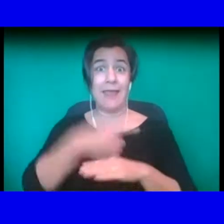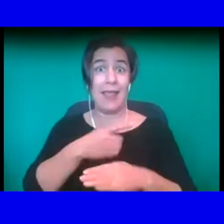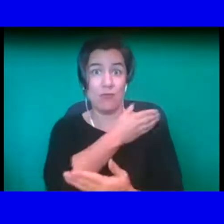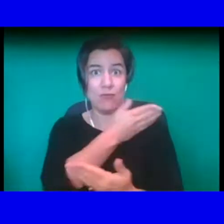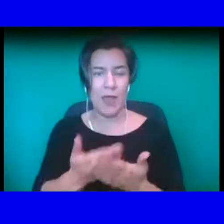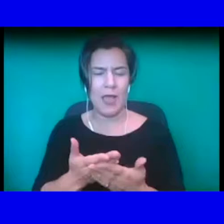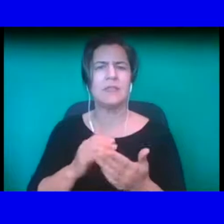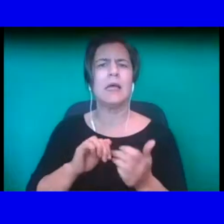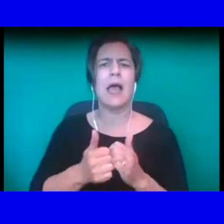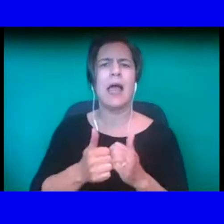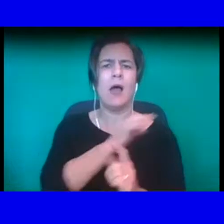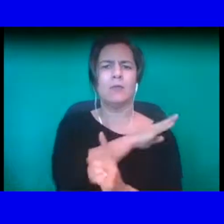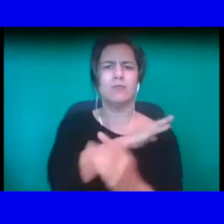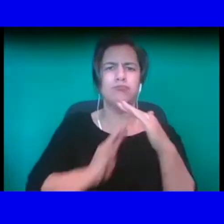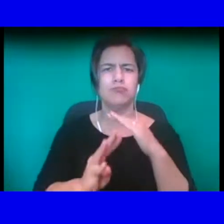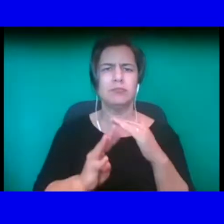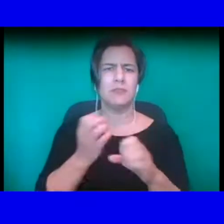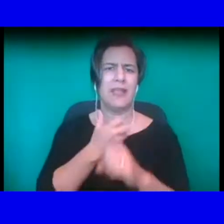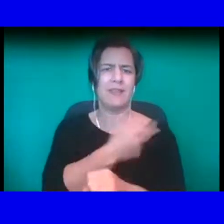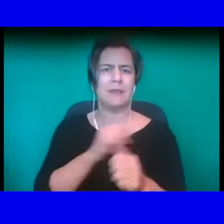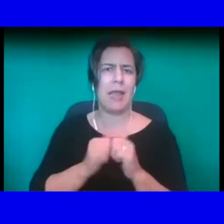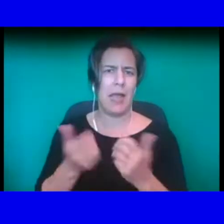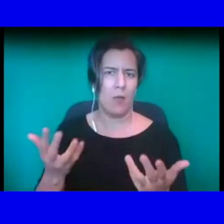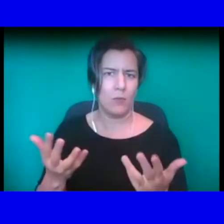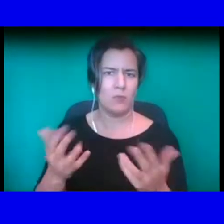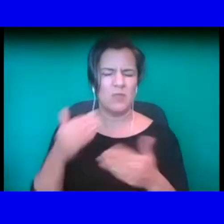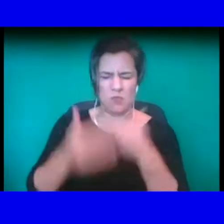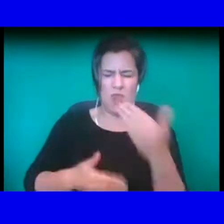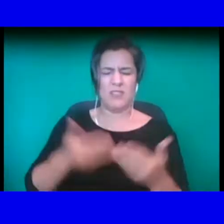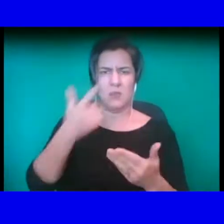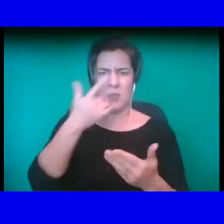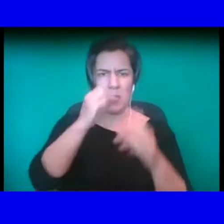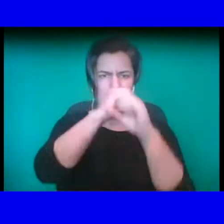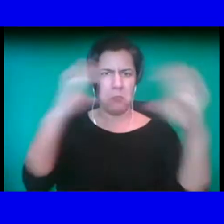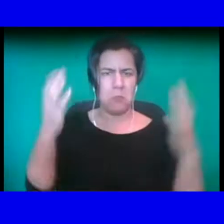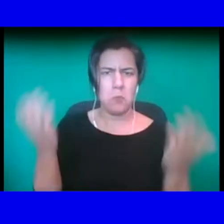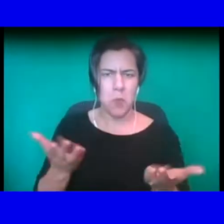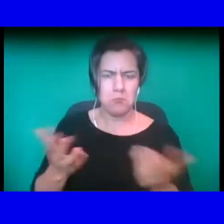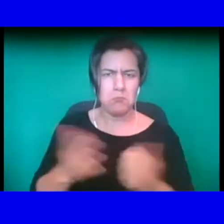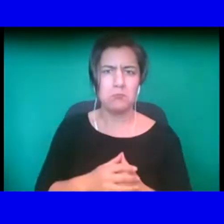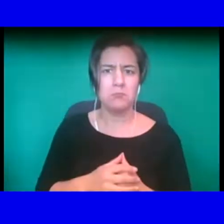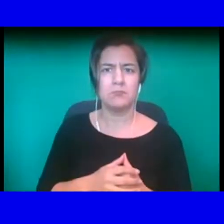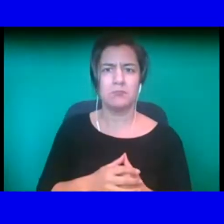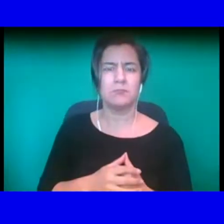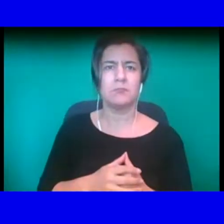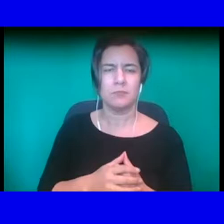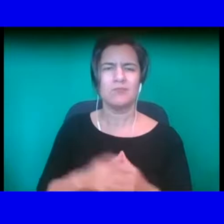I'm going to step back for a while and talk about how and why that has -- it's been challenging.